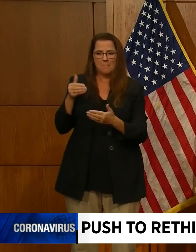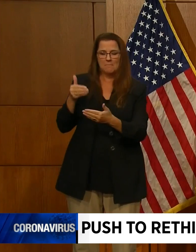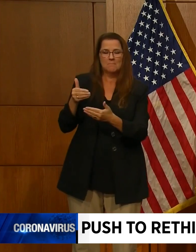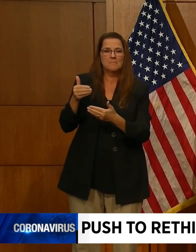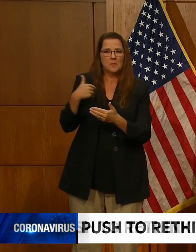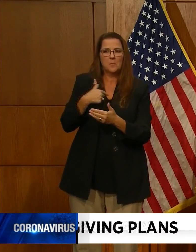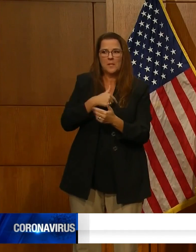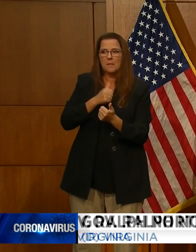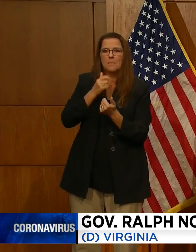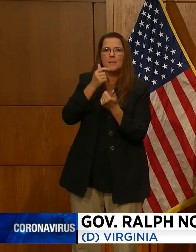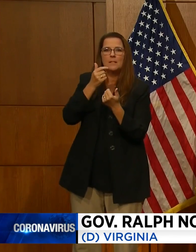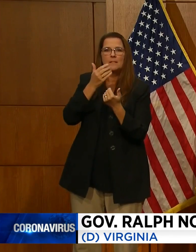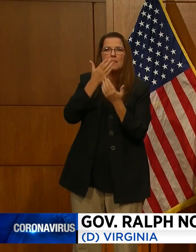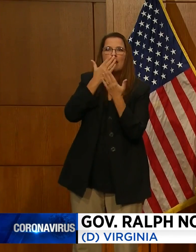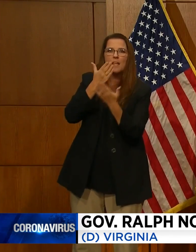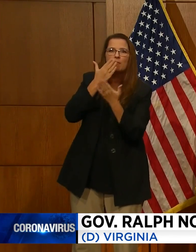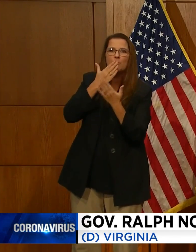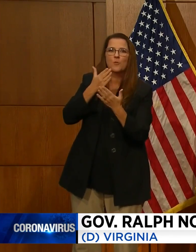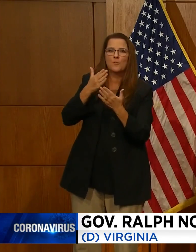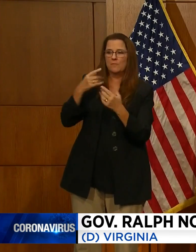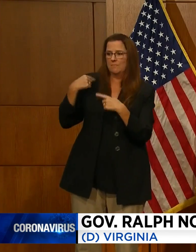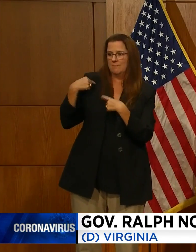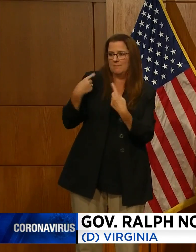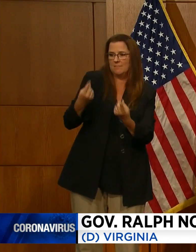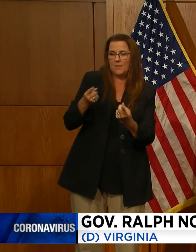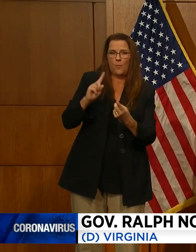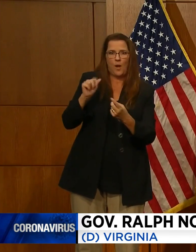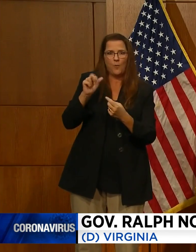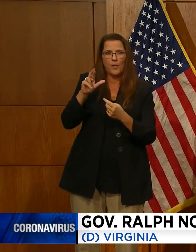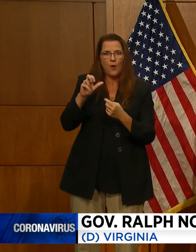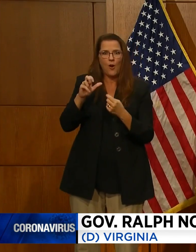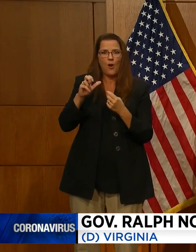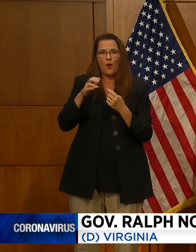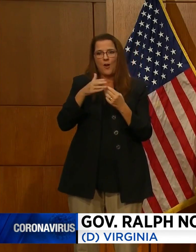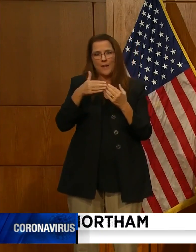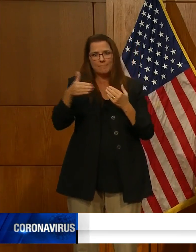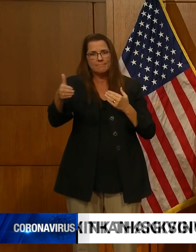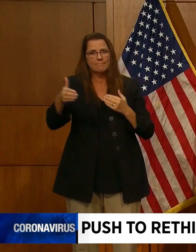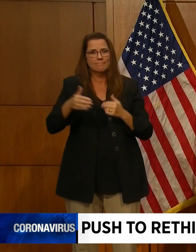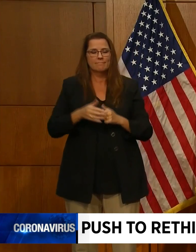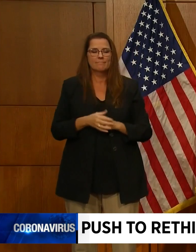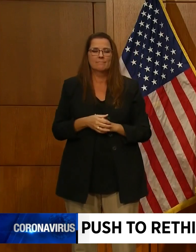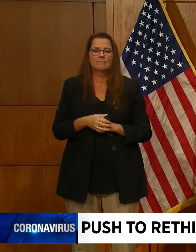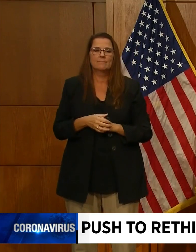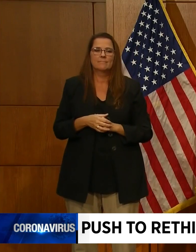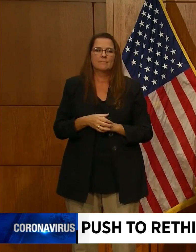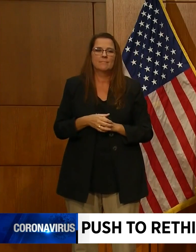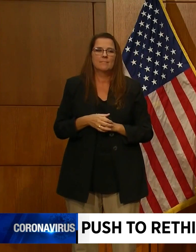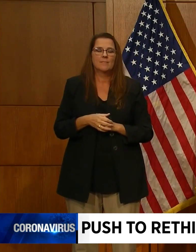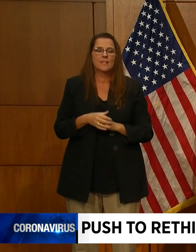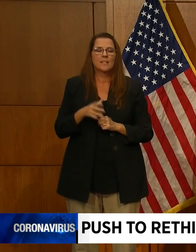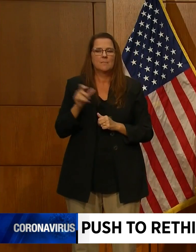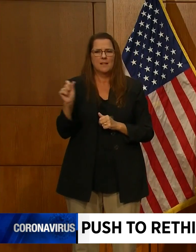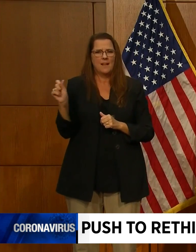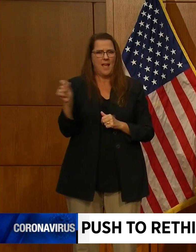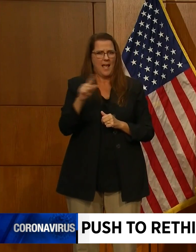ENCOURAGING EVERYONE TO RETHINK THEIR THANKSGIVING PLANS BY STAYING HOME. THEIR THANKSGIVING PLANS BY STAYING HOME. WE’RE HAVING SMALLER OUTDOOR STAYING HOME. WE’RE HAVING SMALLER OUTDOOR GATHERINGS. WE’RE HAVING SMALLER OUTDOOR GATHERINGS. >>WE CAN BE GRATEFUL FOR WHERE WE ARE AND HOW FAR WE HAVE COME